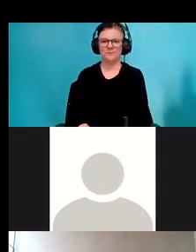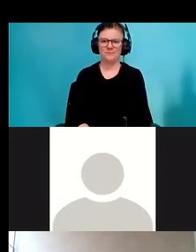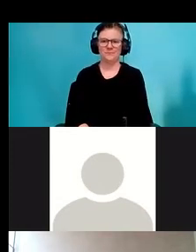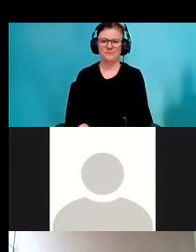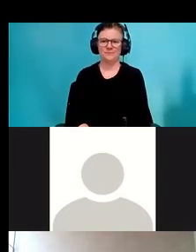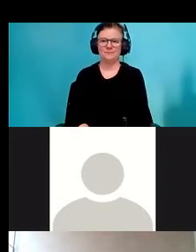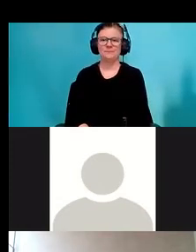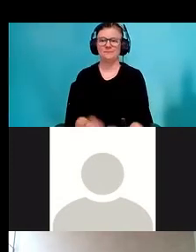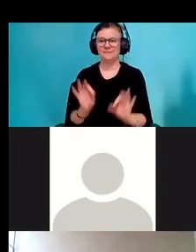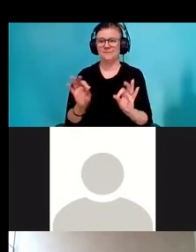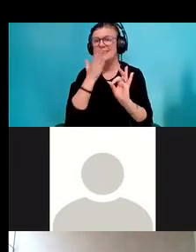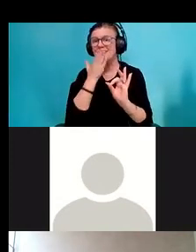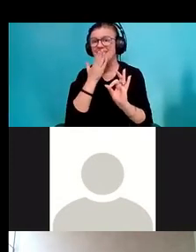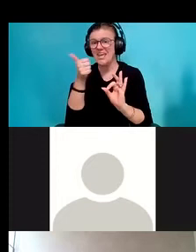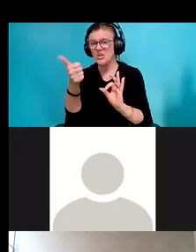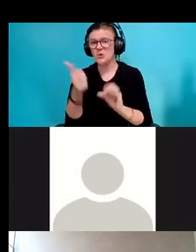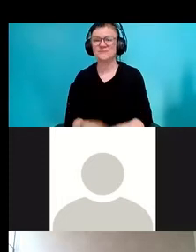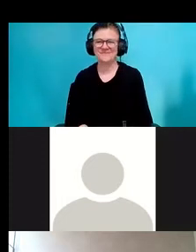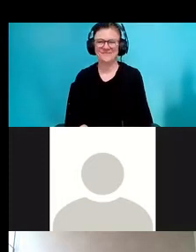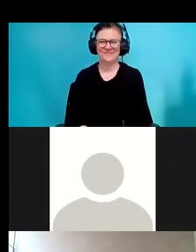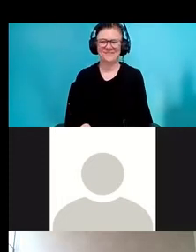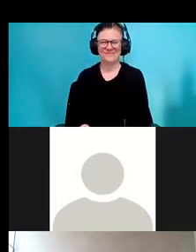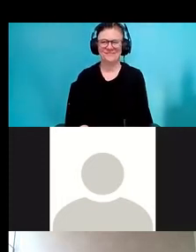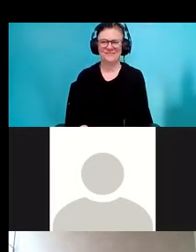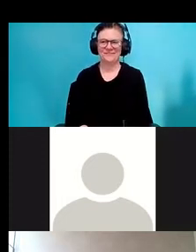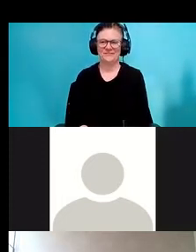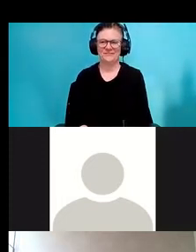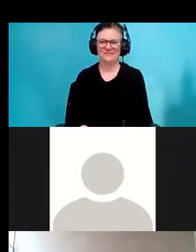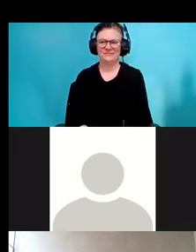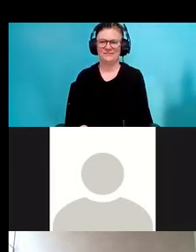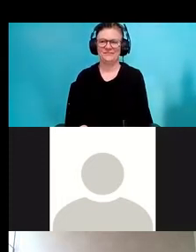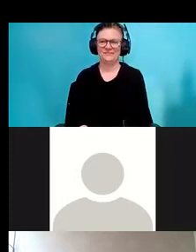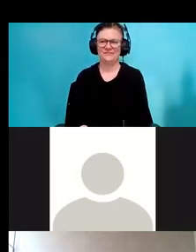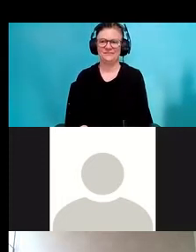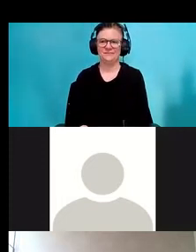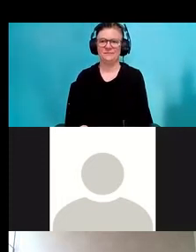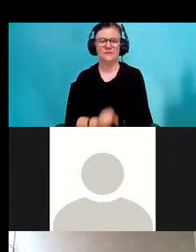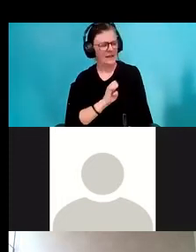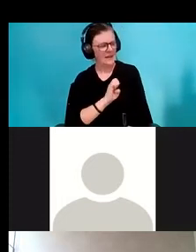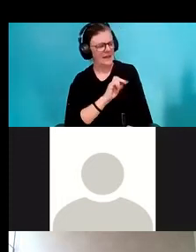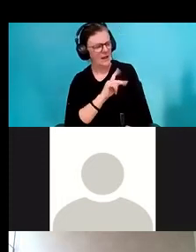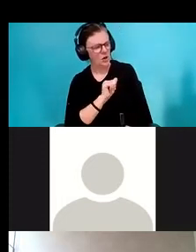Thank you, everyone, for participating. Erika, did you want to speak to a question